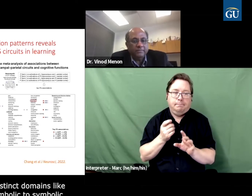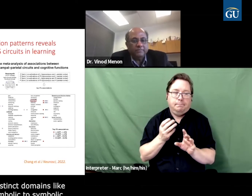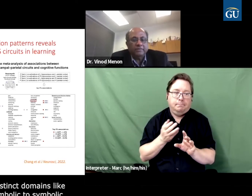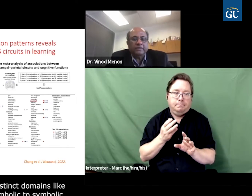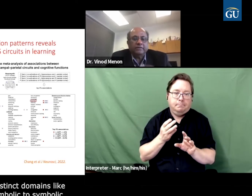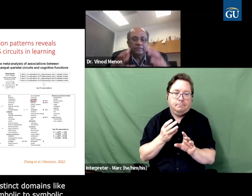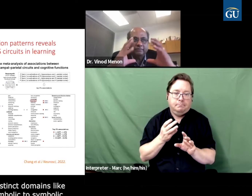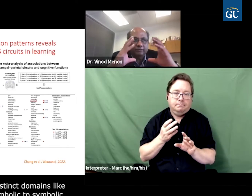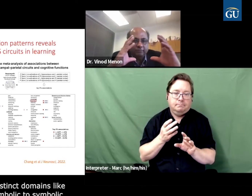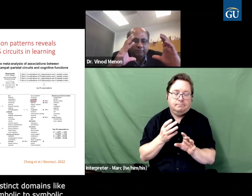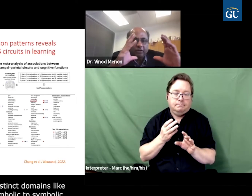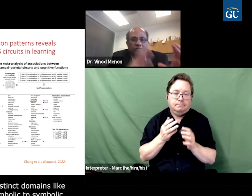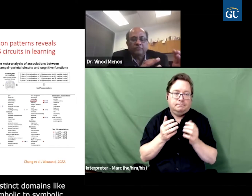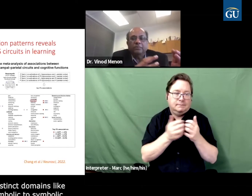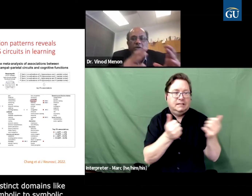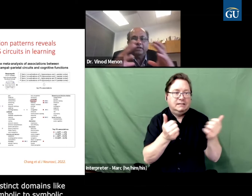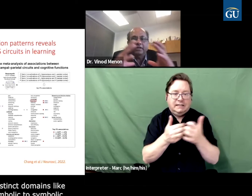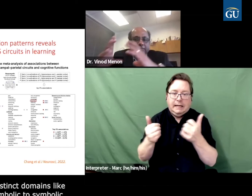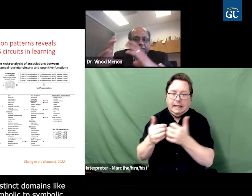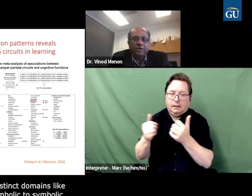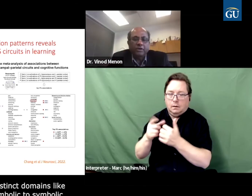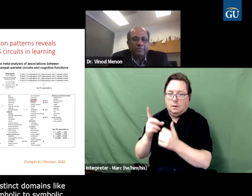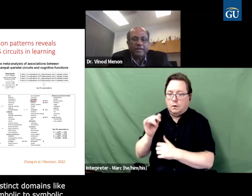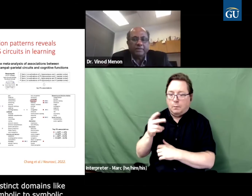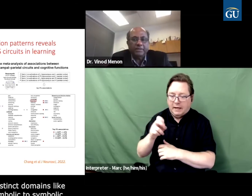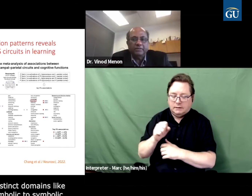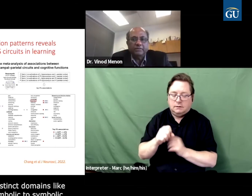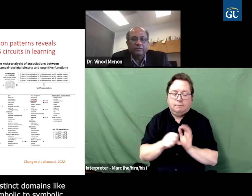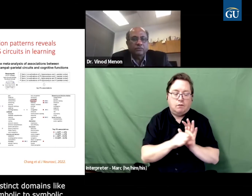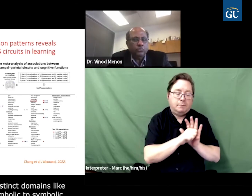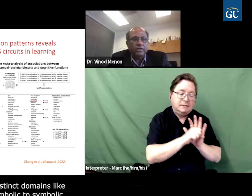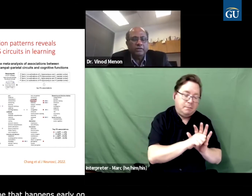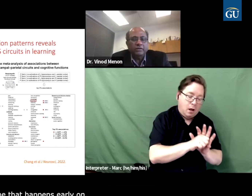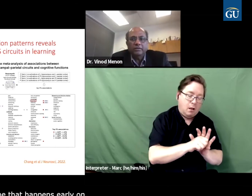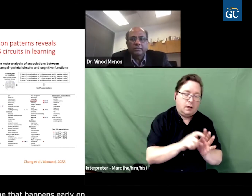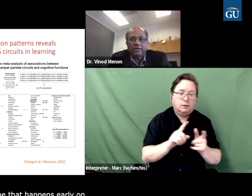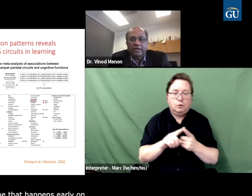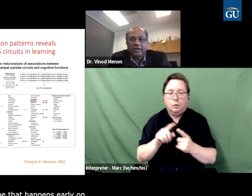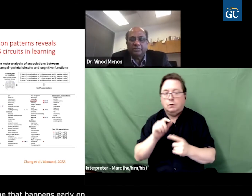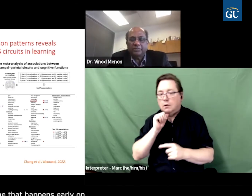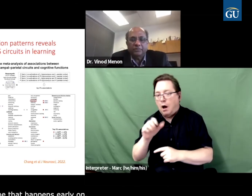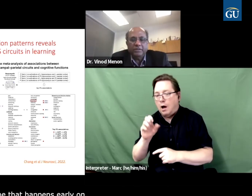distinct domains like